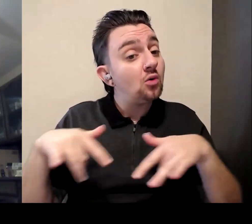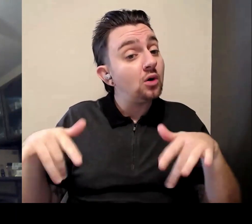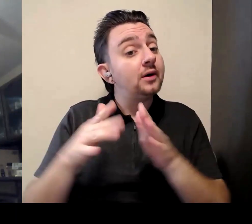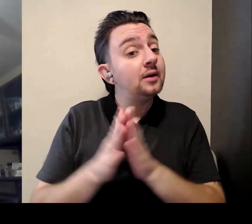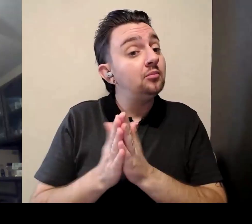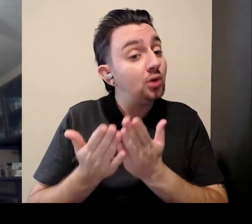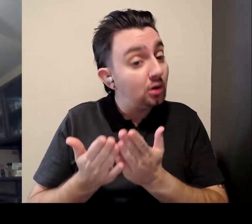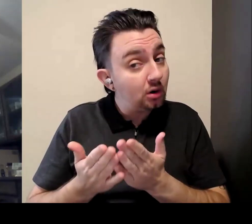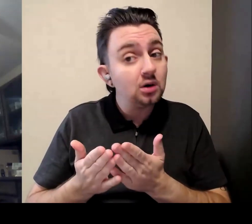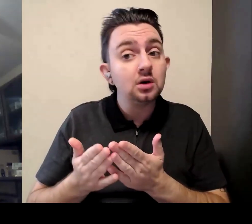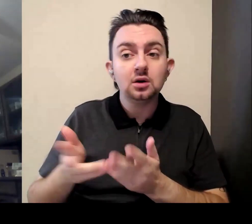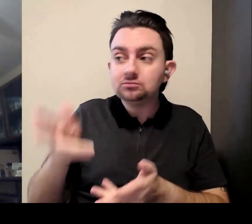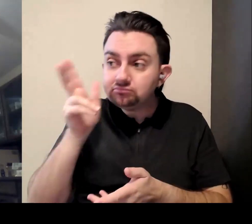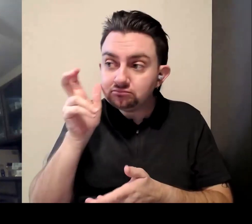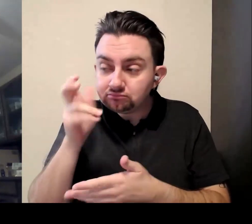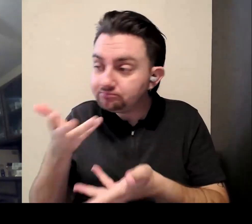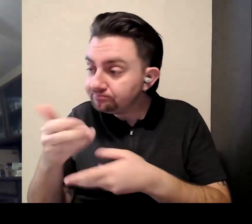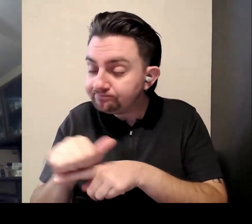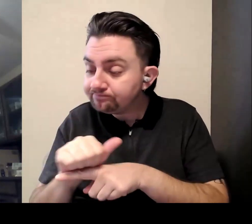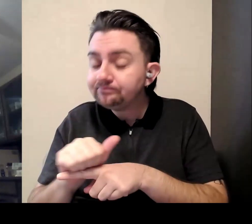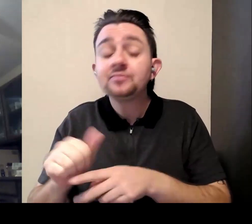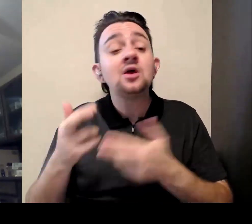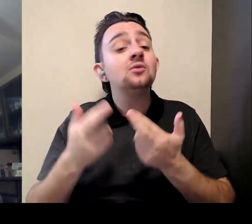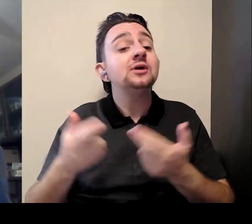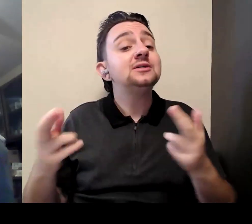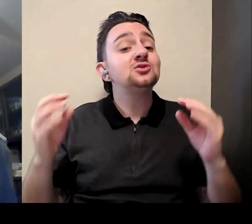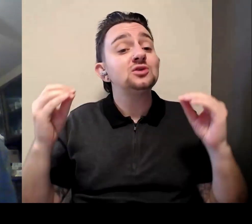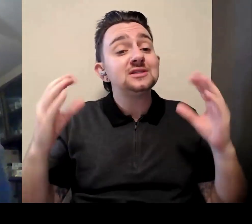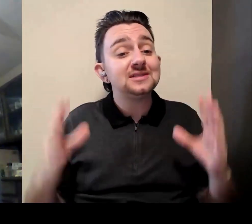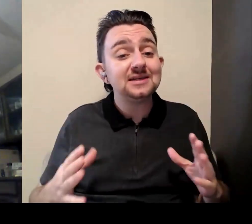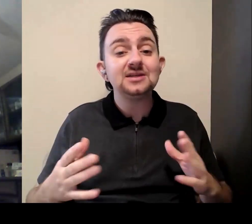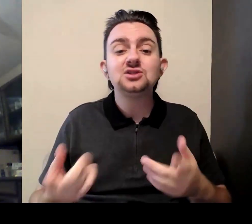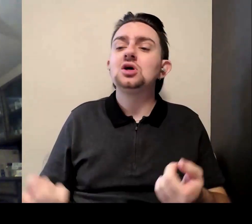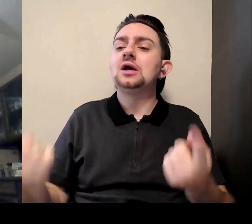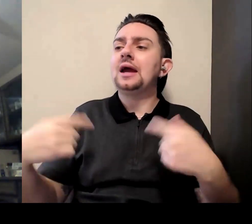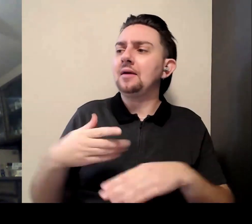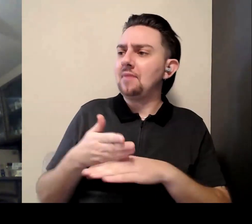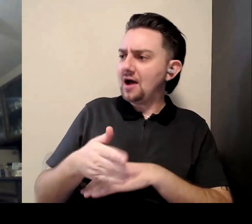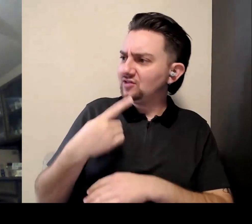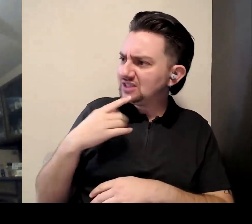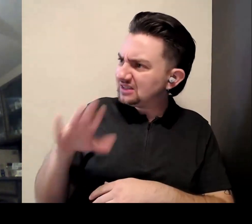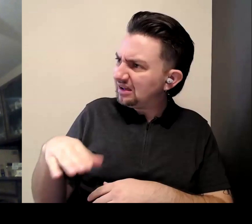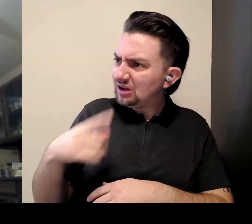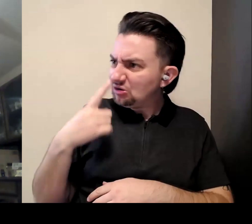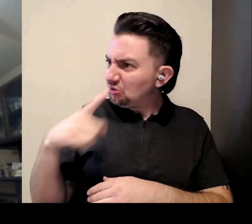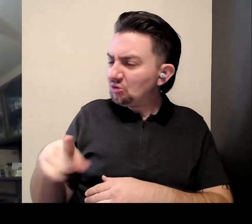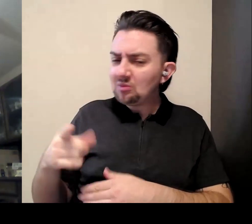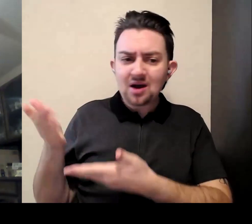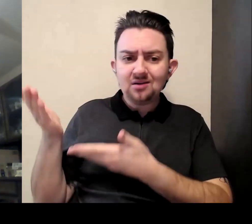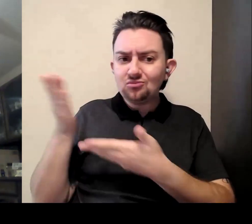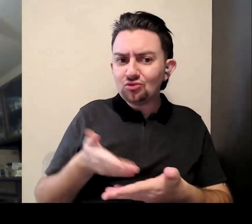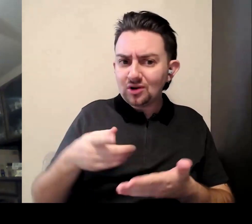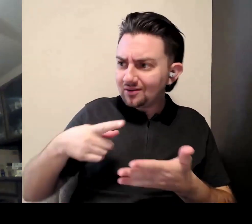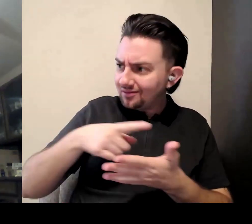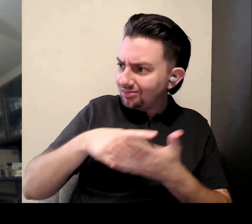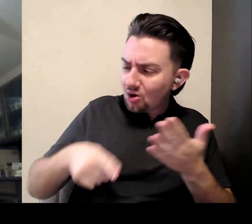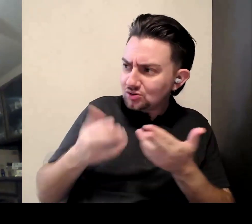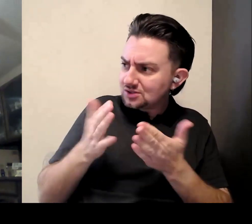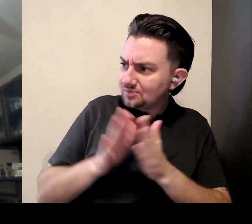And the resource teachers came to me afterward and said, can you get those books for our students? And so I started.